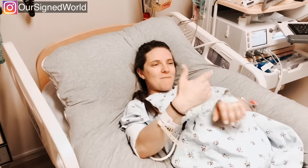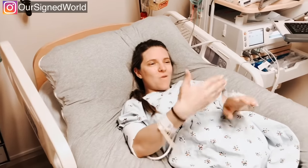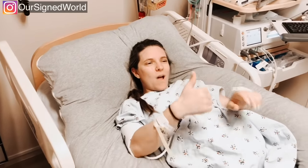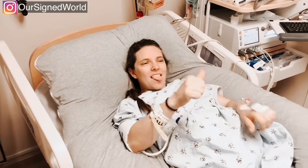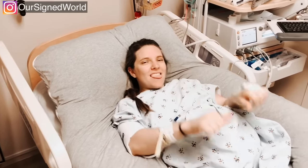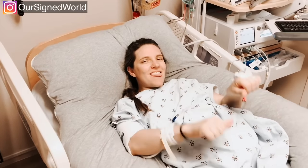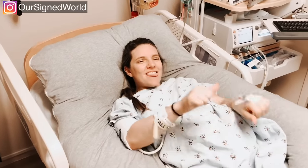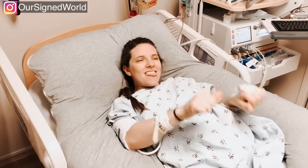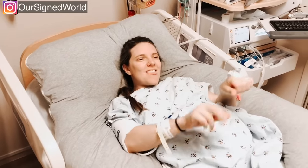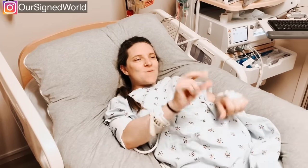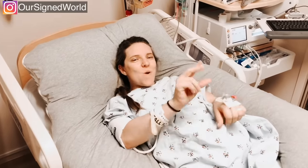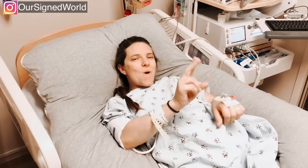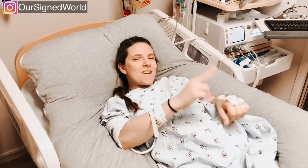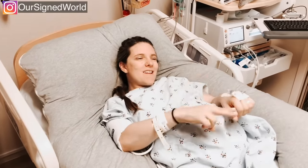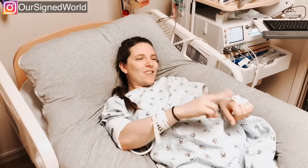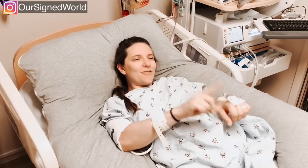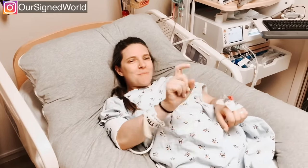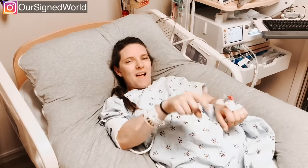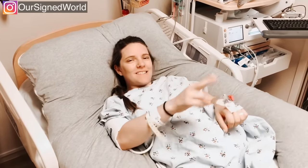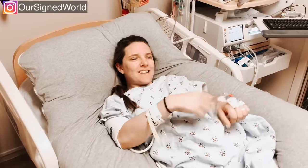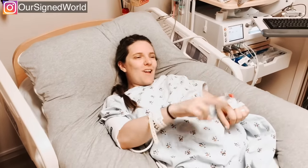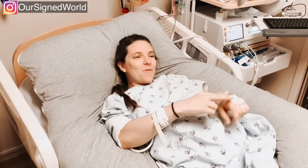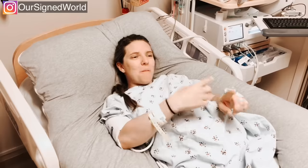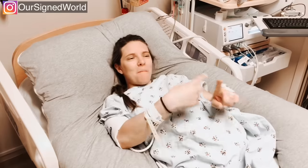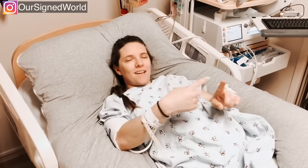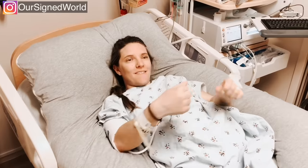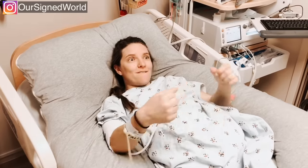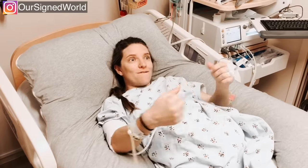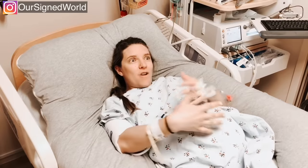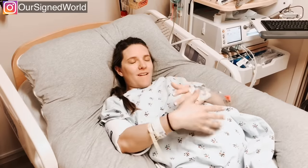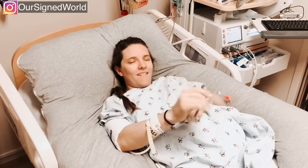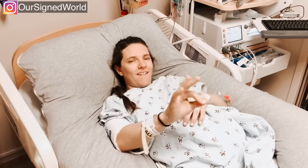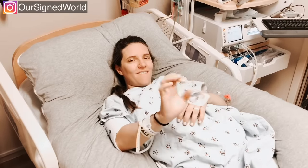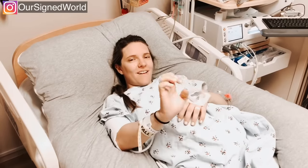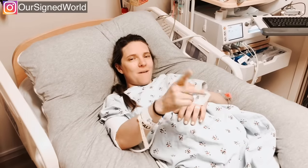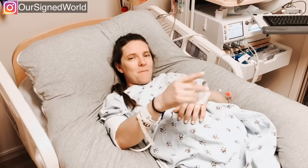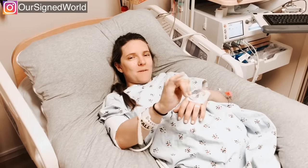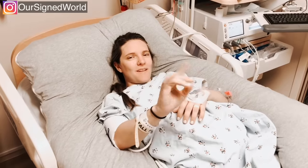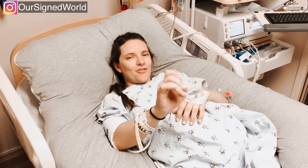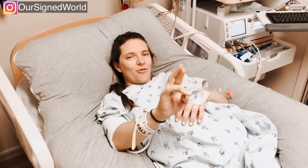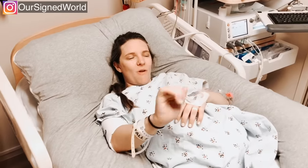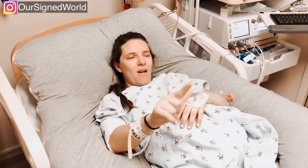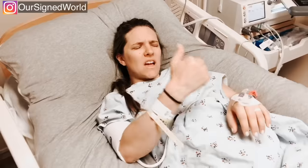I was so hesitant at first. I kept telling myself, it must be natural. PLUS I was TERRIFIED of the epidural.